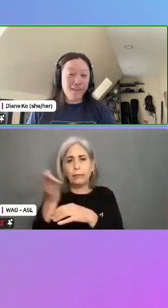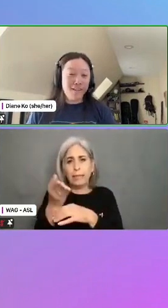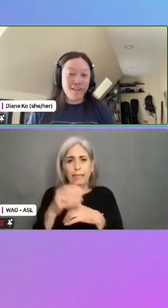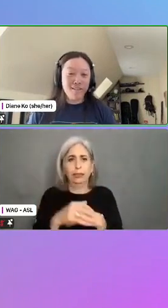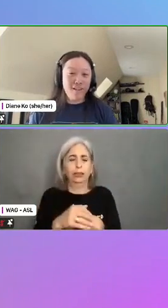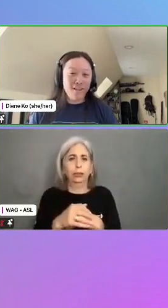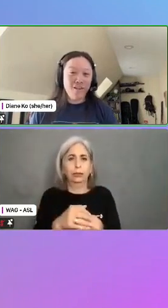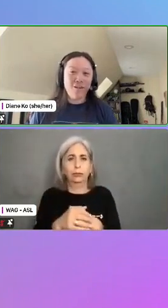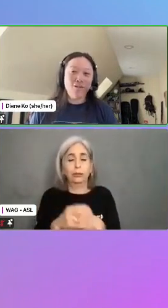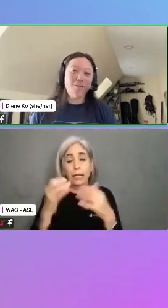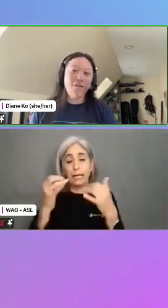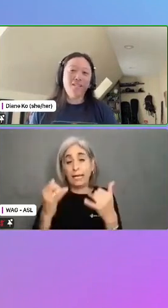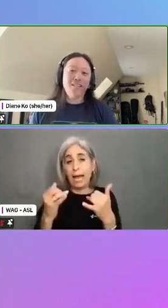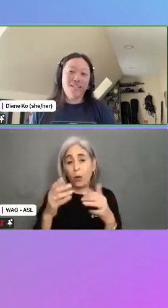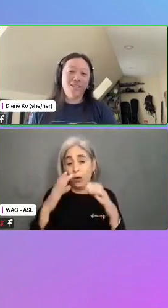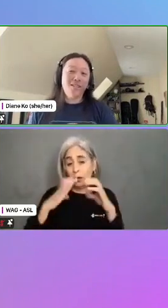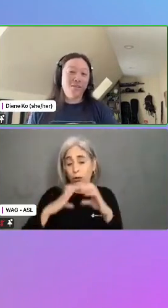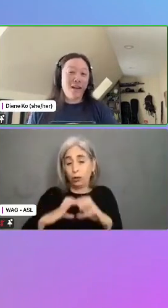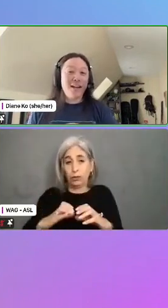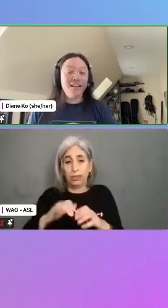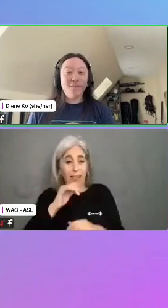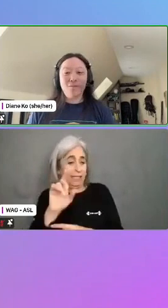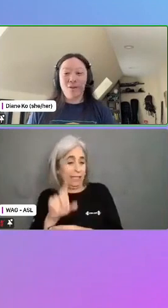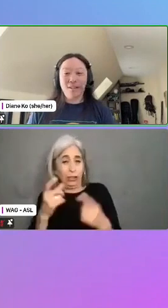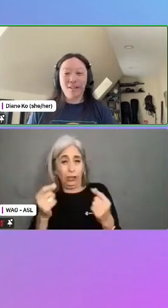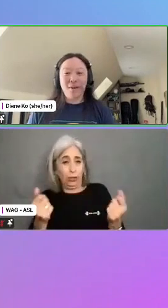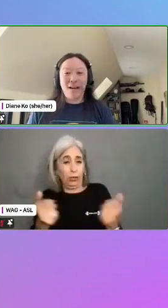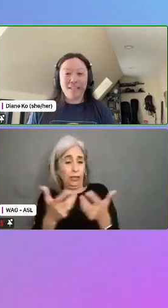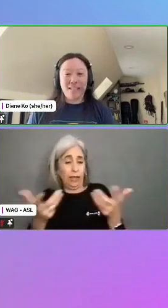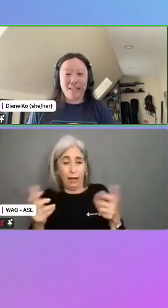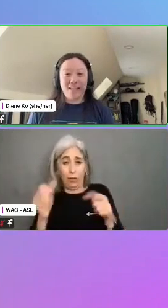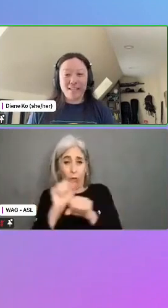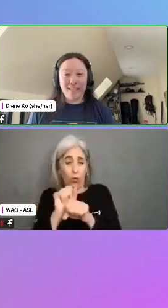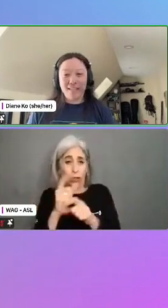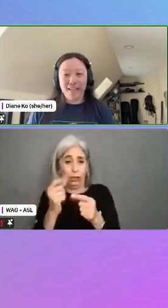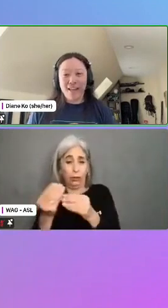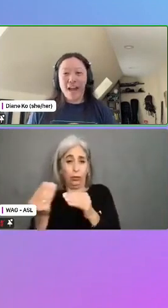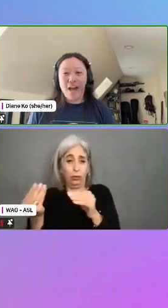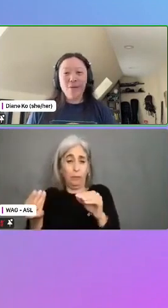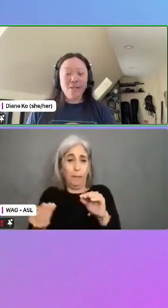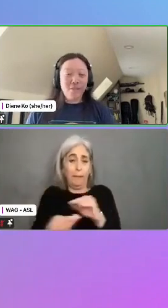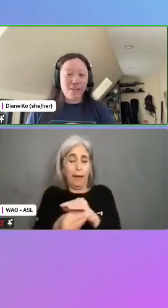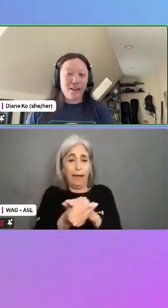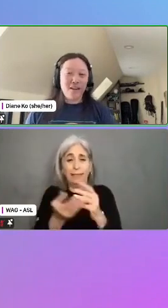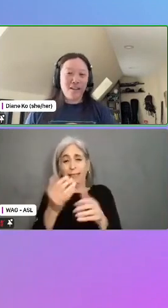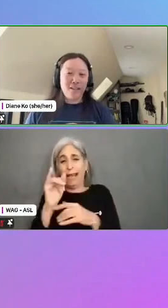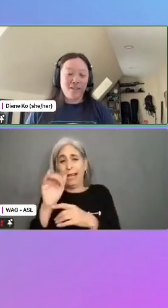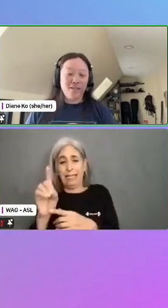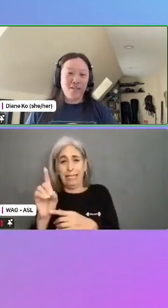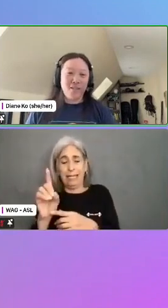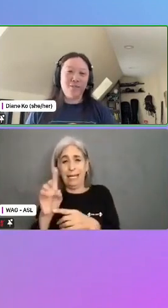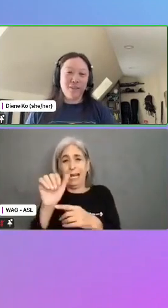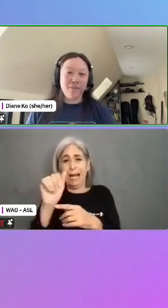often used as a more visually visually appearing link. Cards have become incredibly common in websites, especially for ecommerce sites and blogs. In my example, I